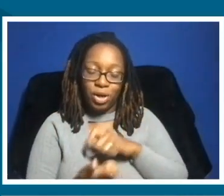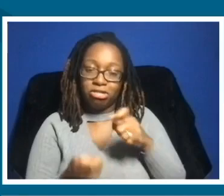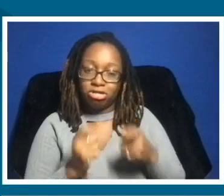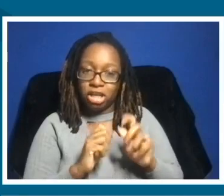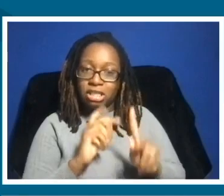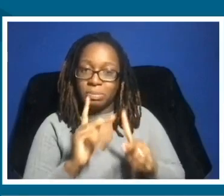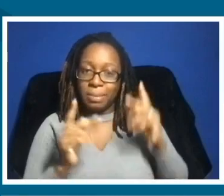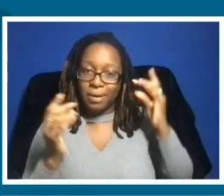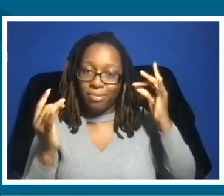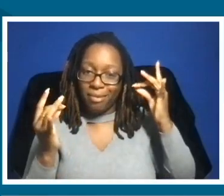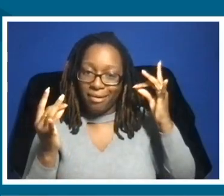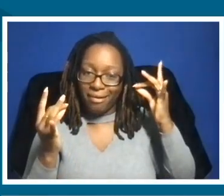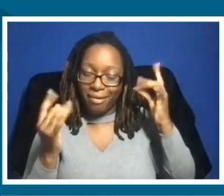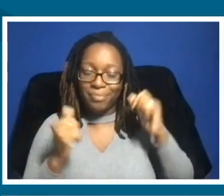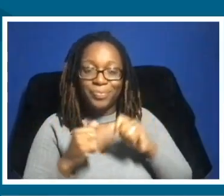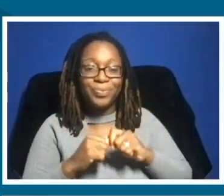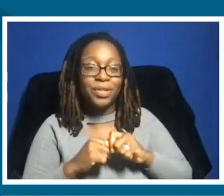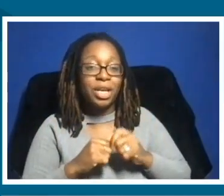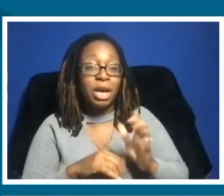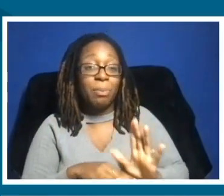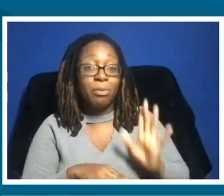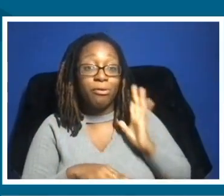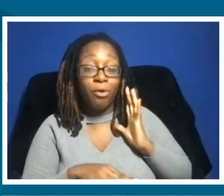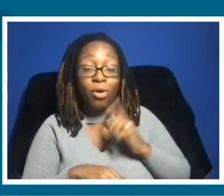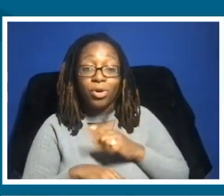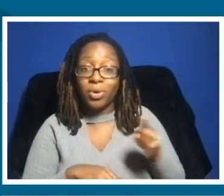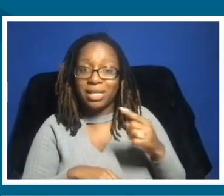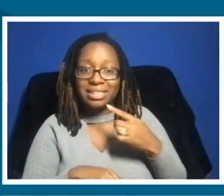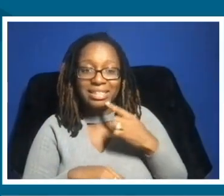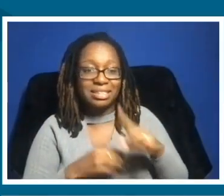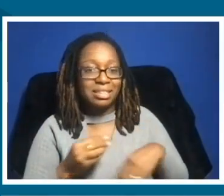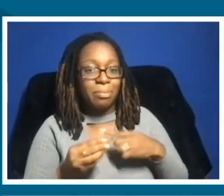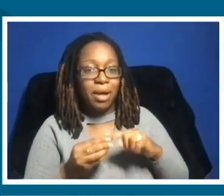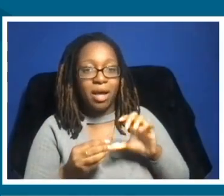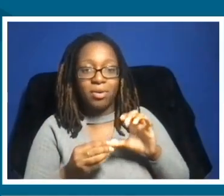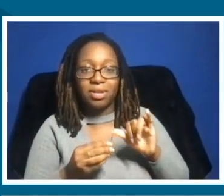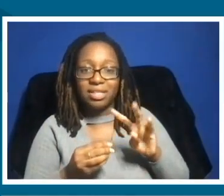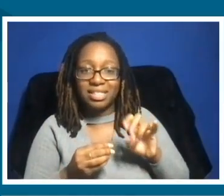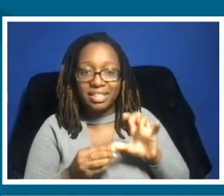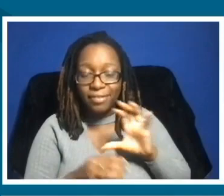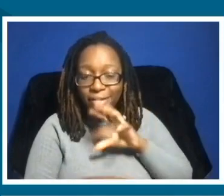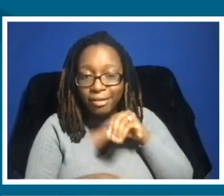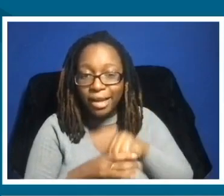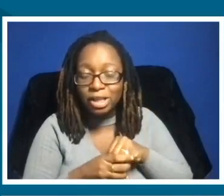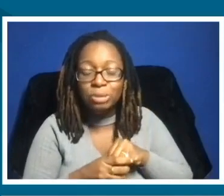earlier some of you pointed out this is about civic engagement a chance for